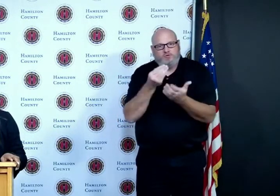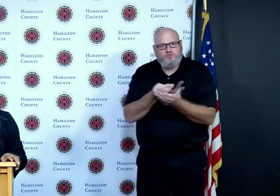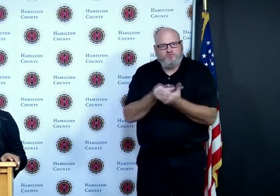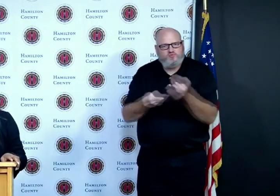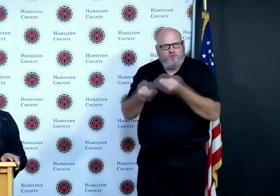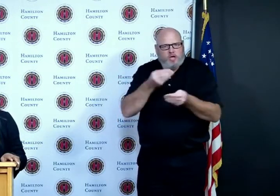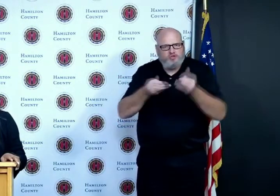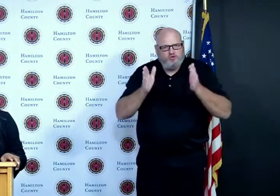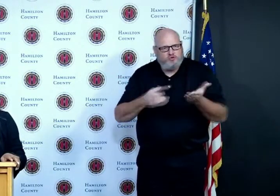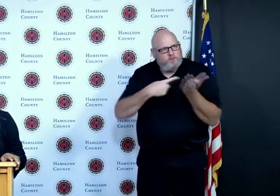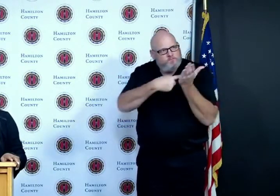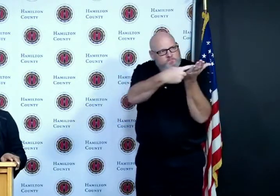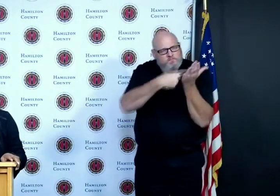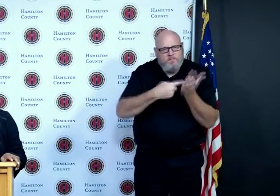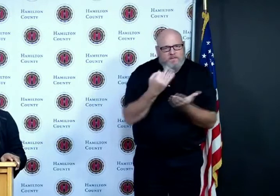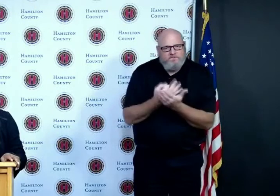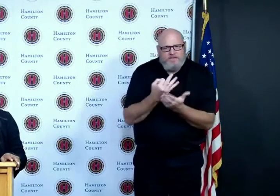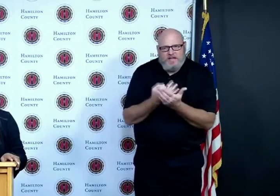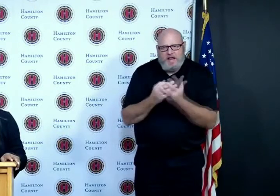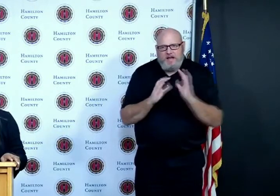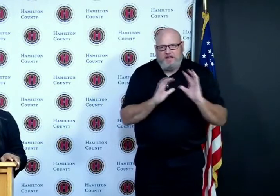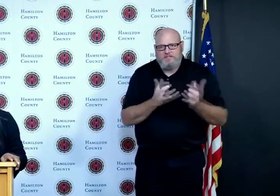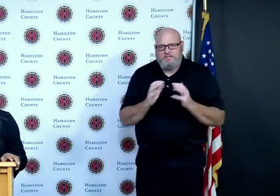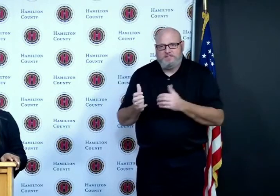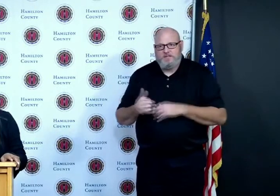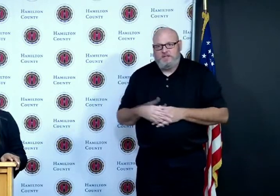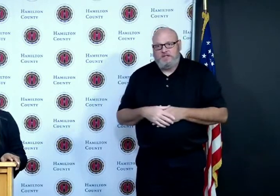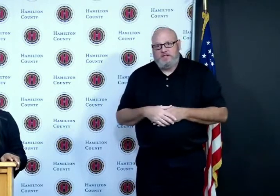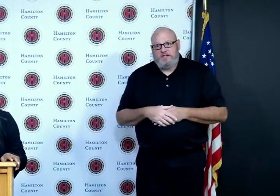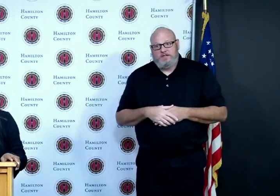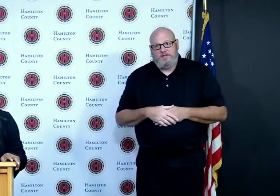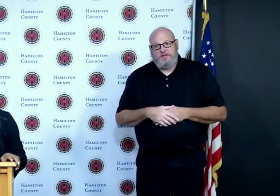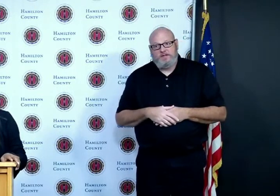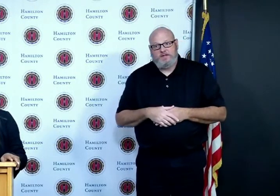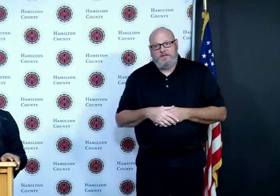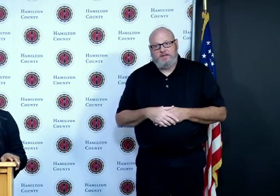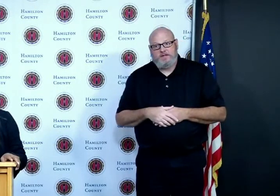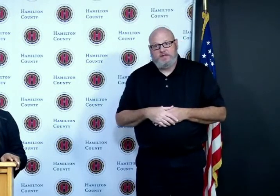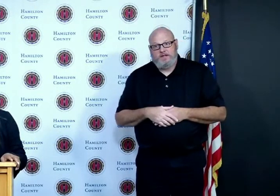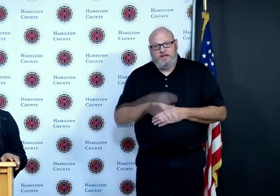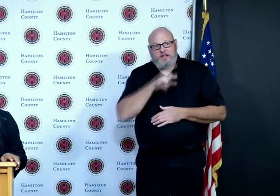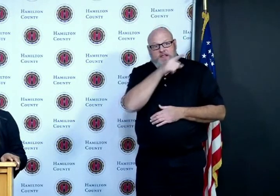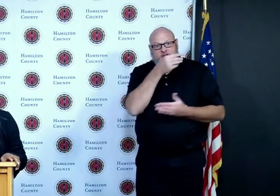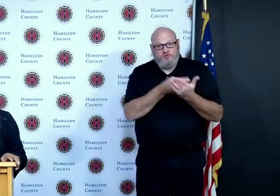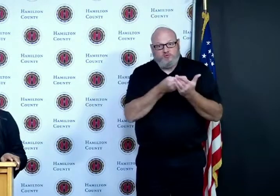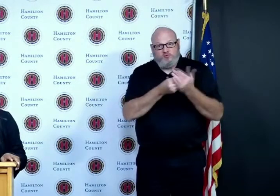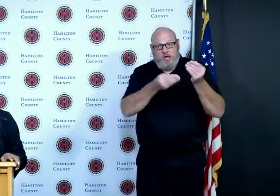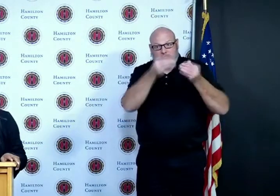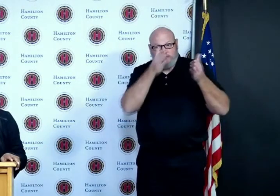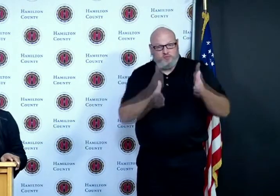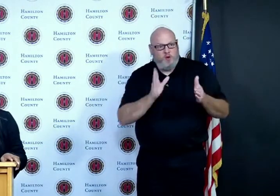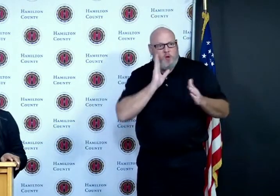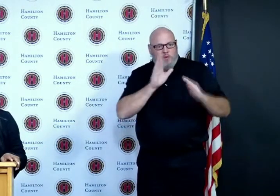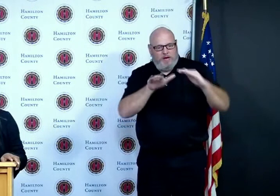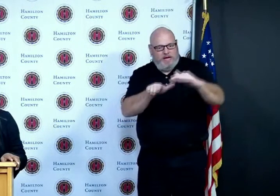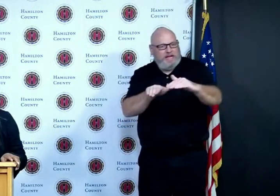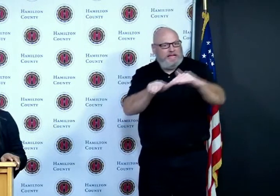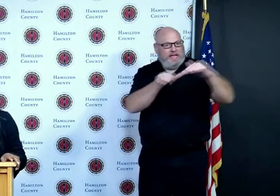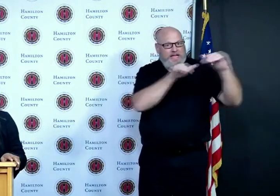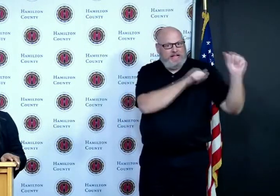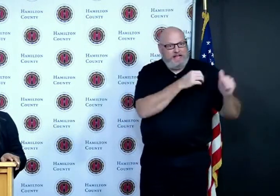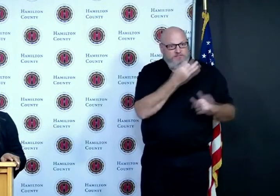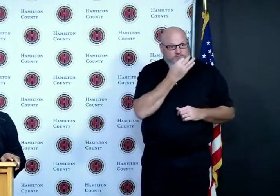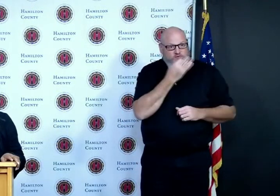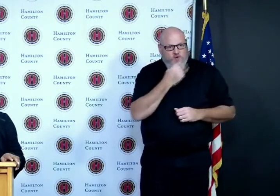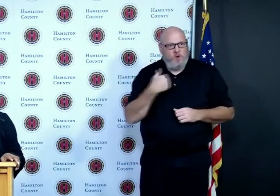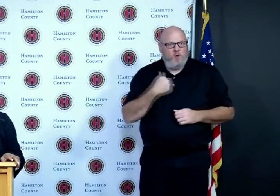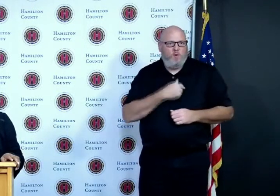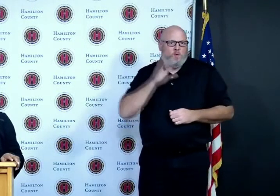how do we reduce taxes how do we reduce the rate payers as it relates to MSD and other things